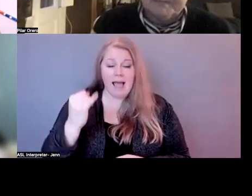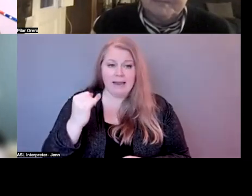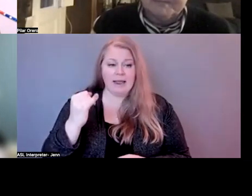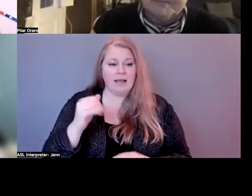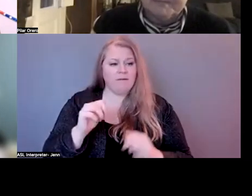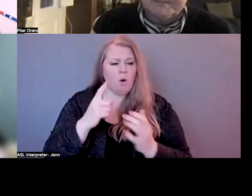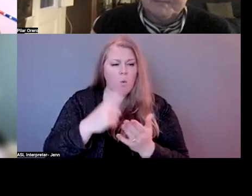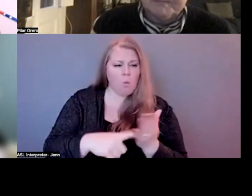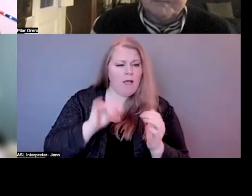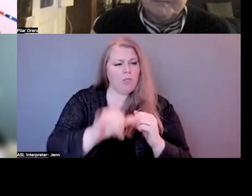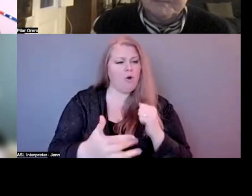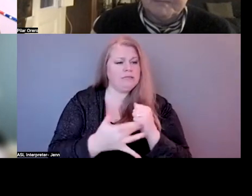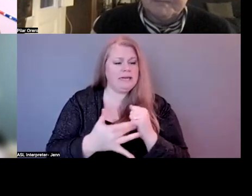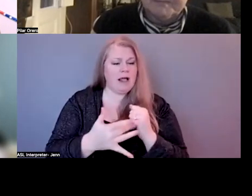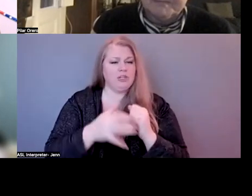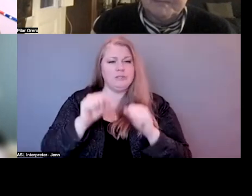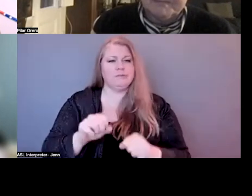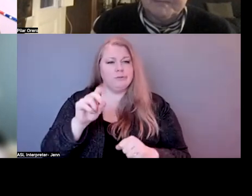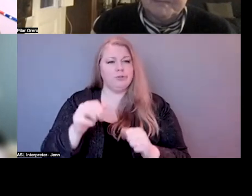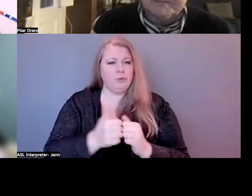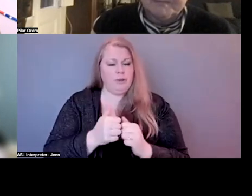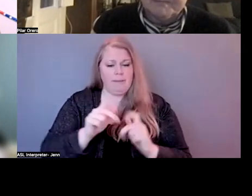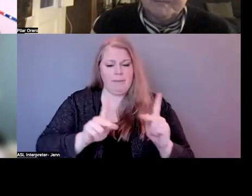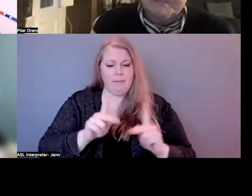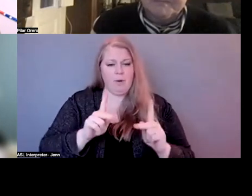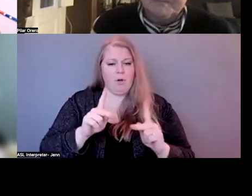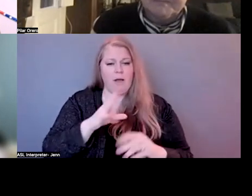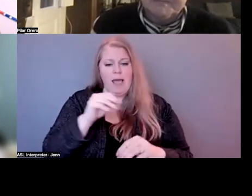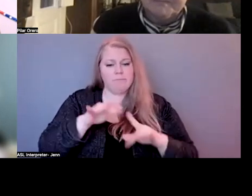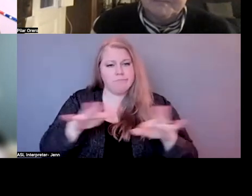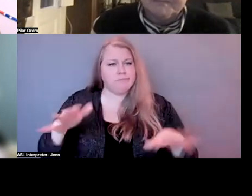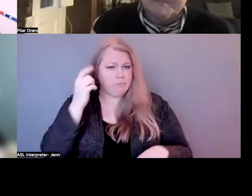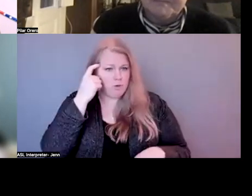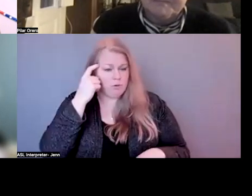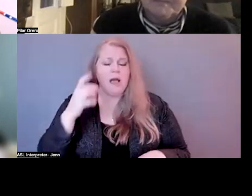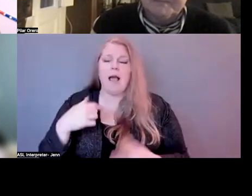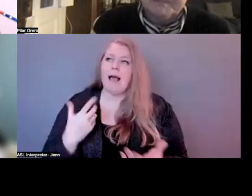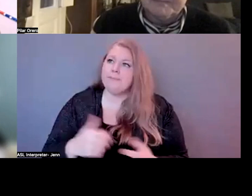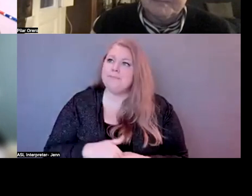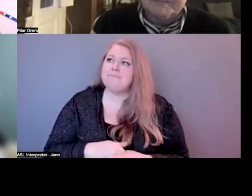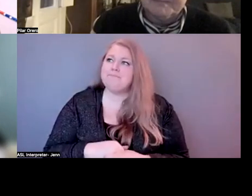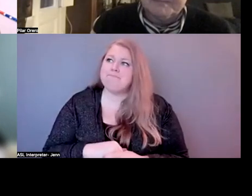do for people is neurodivergent. I don't think we really have much of a grip on that yet.